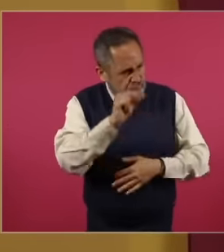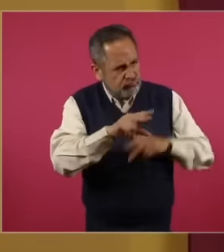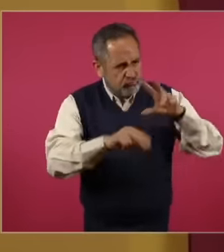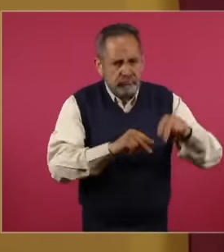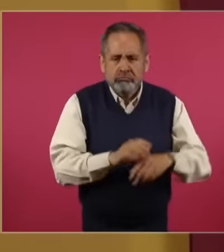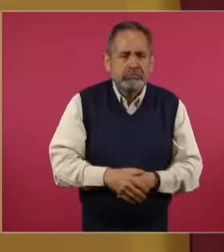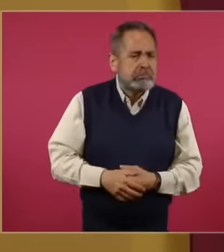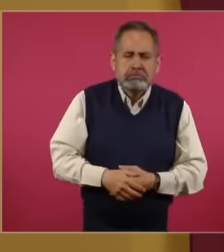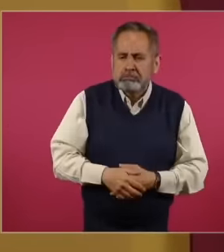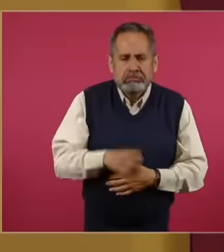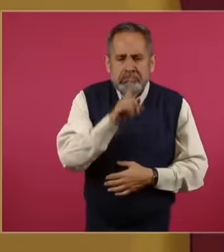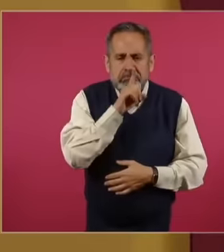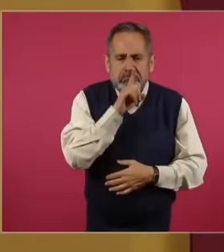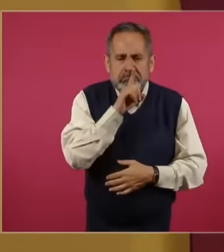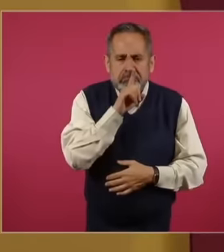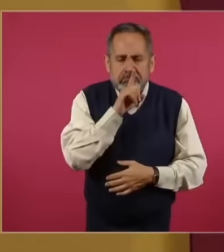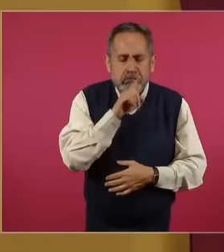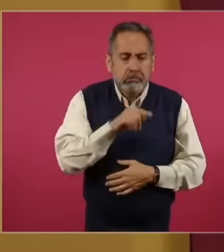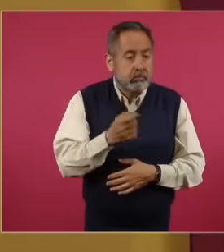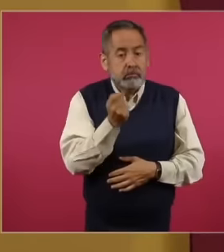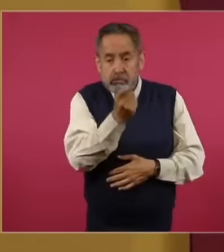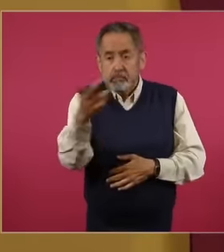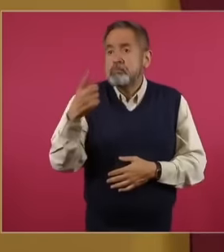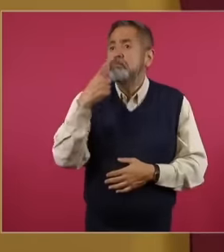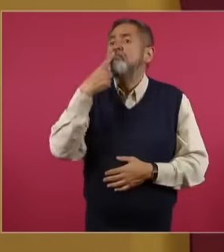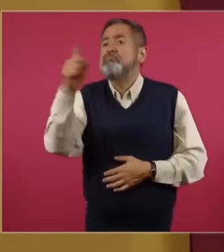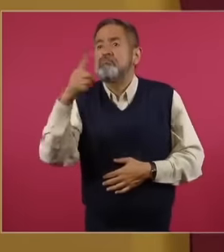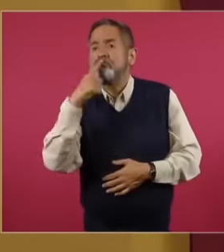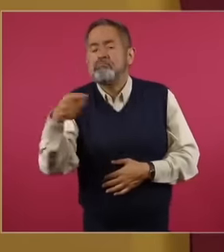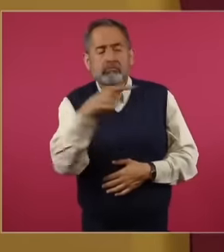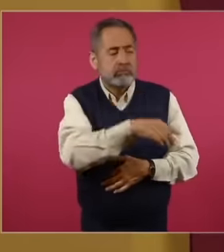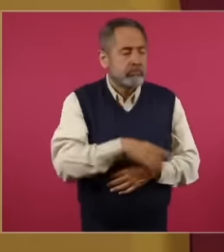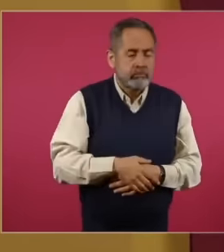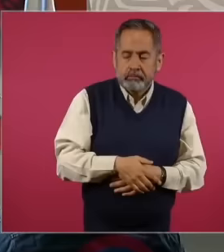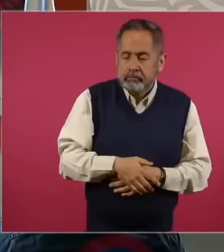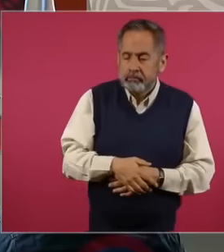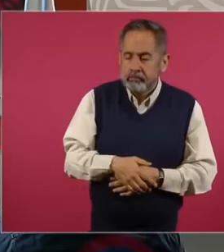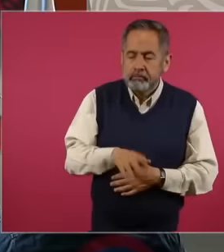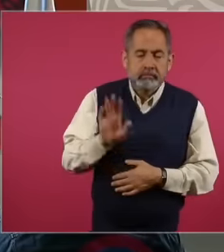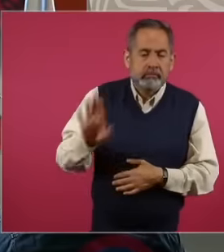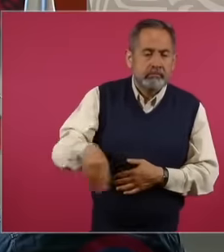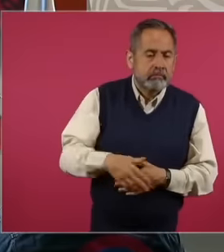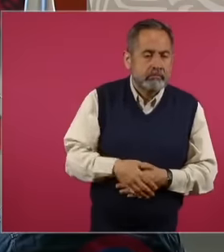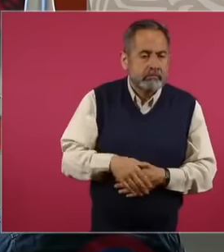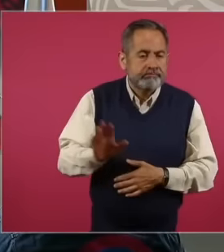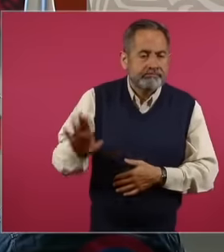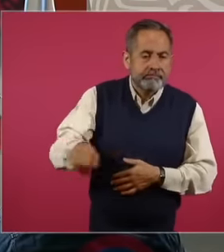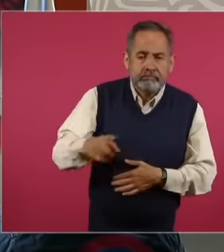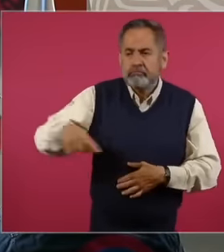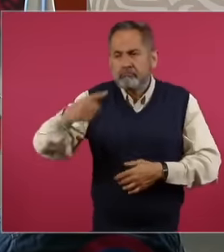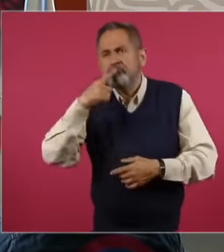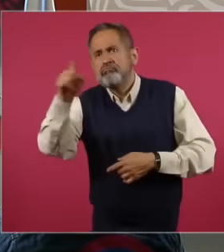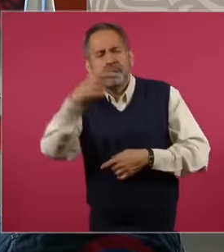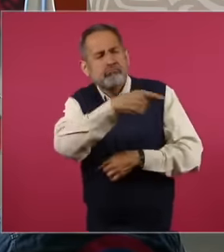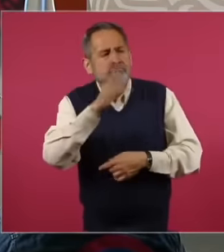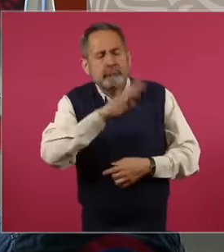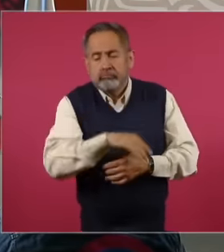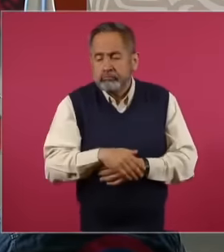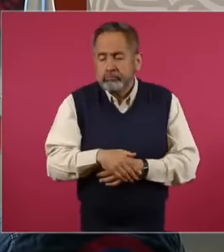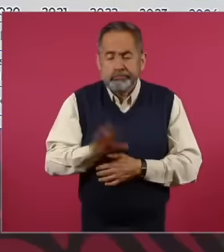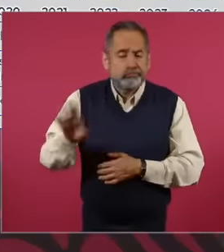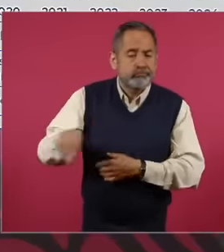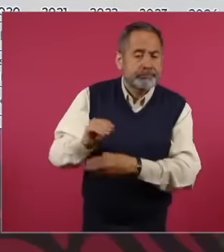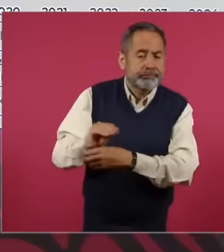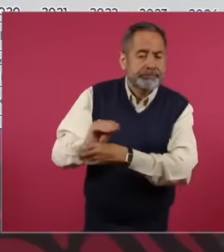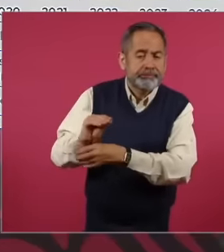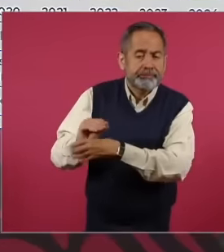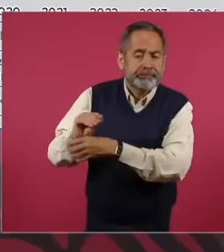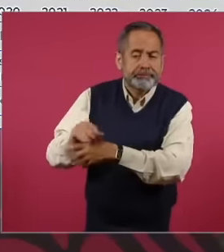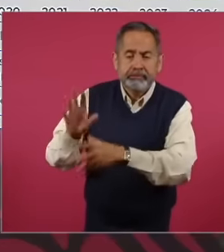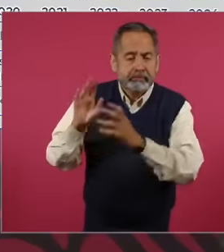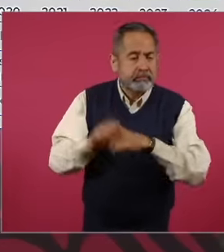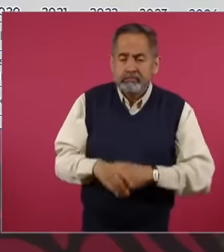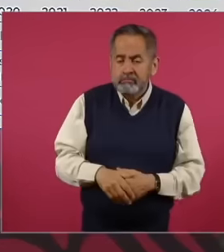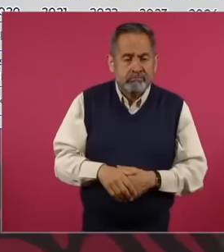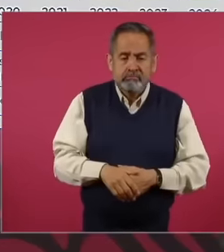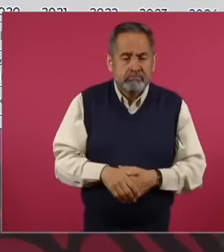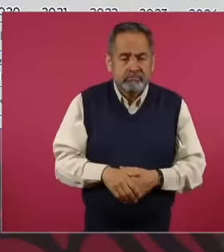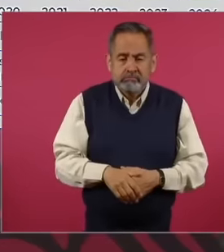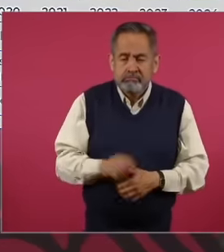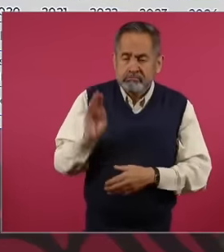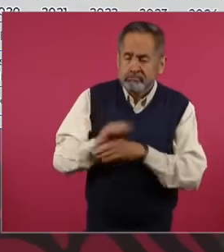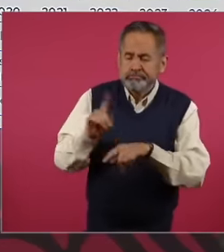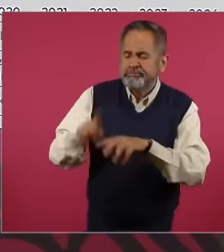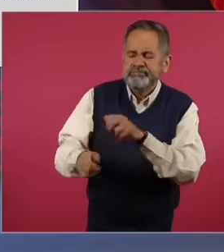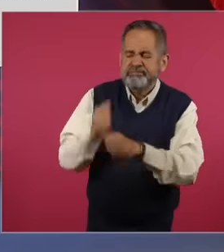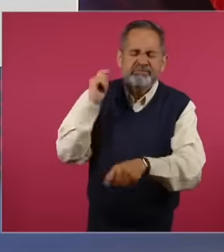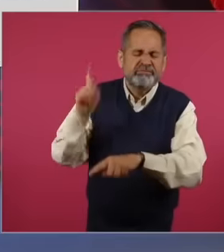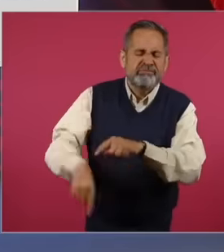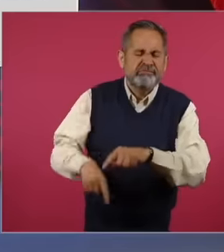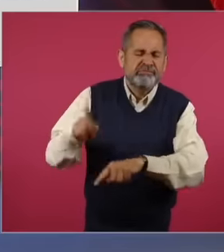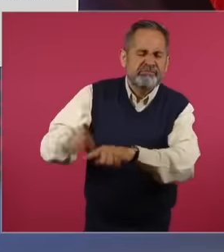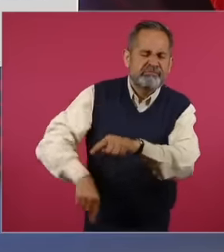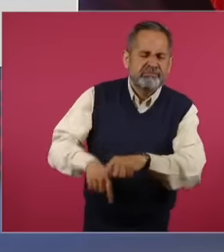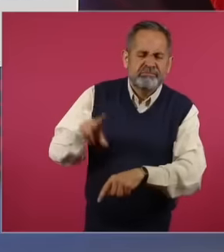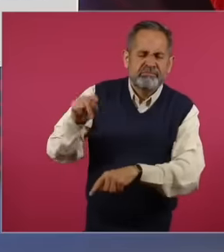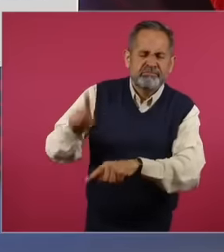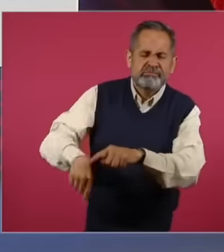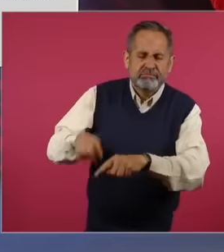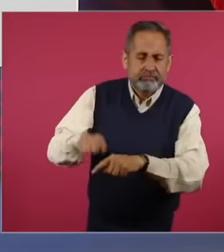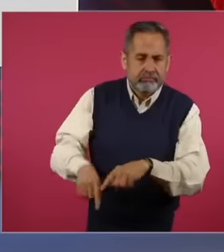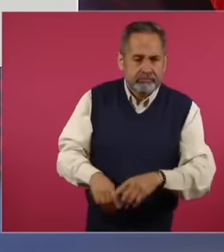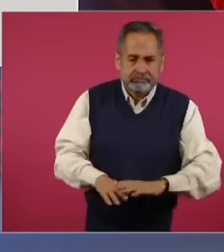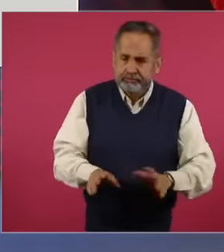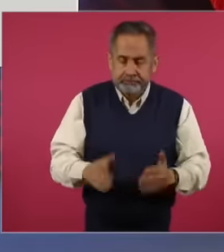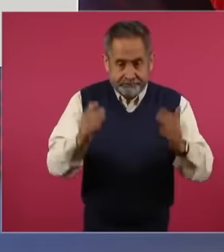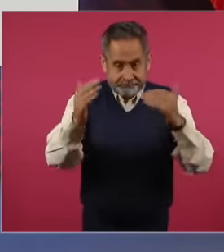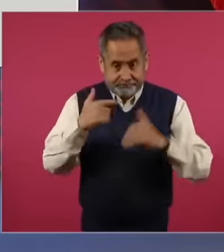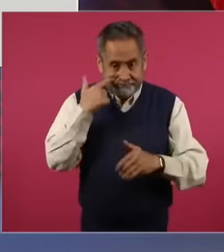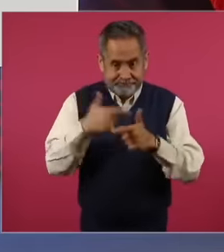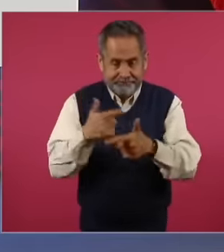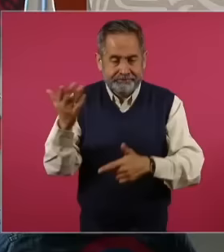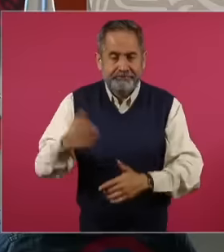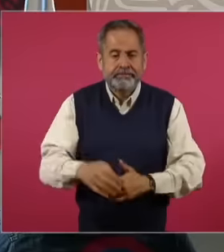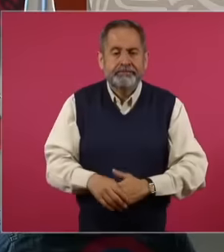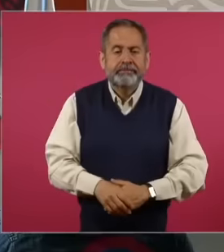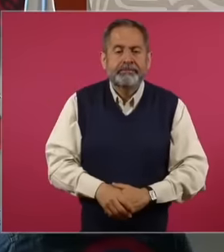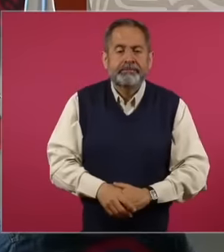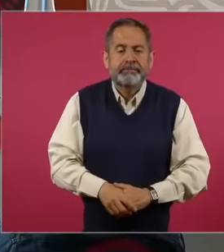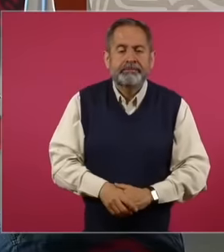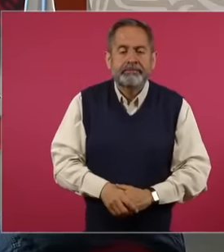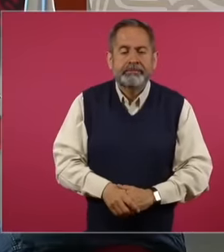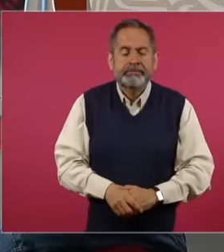of course they had protections and controversies and they always rejected them now let's see it we continue December